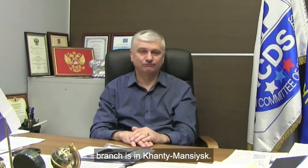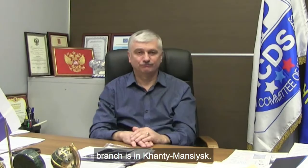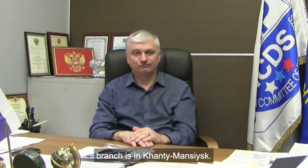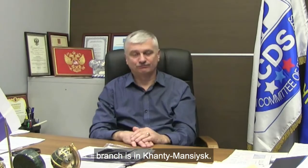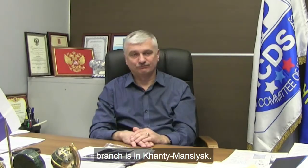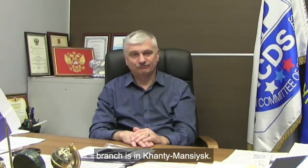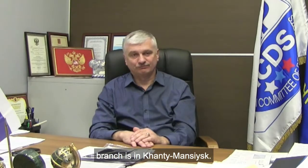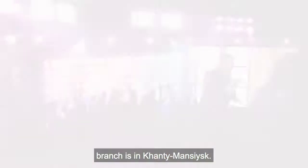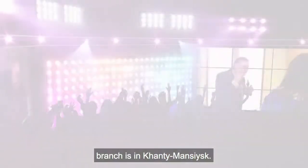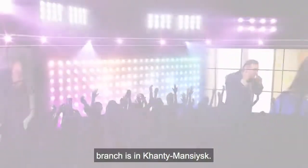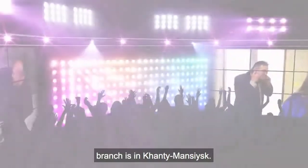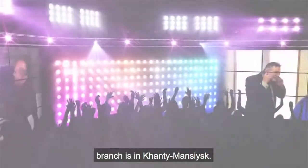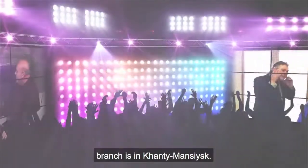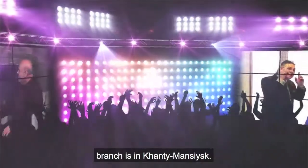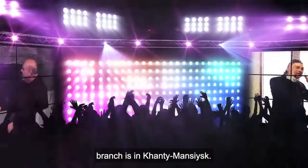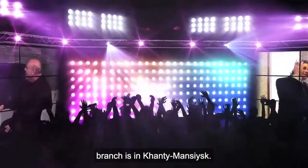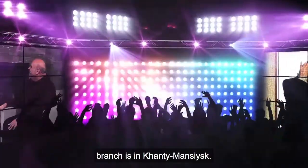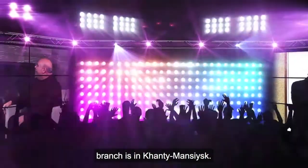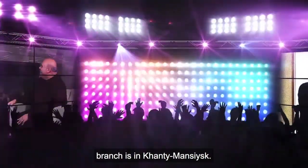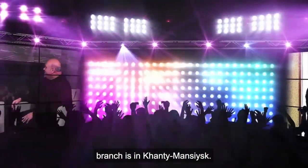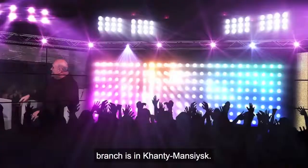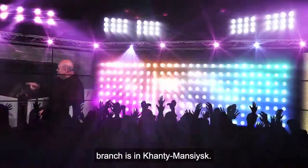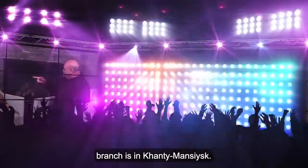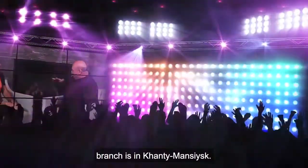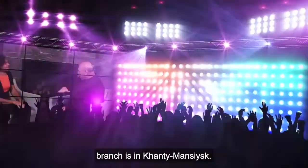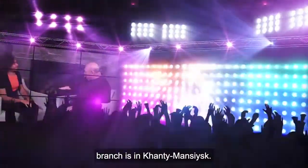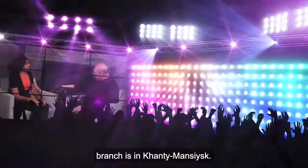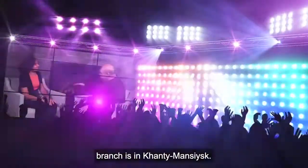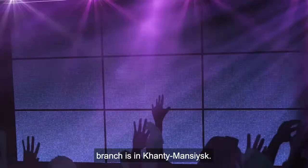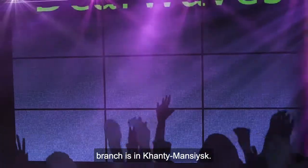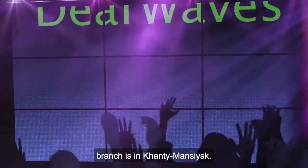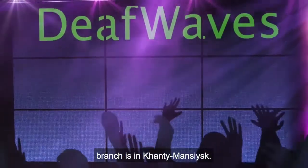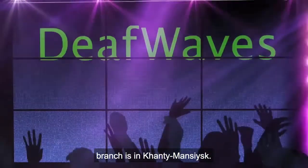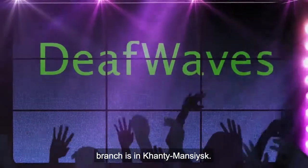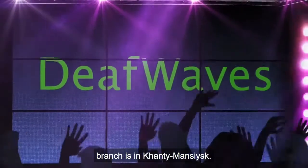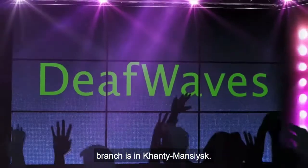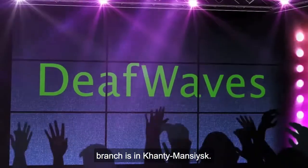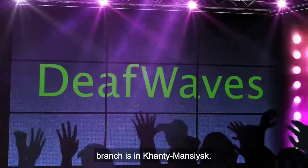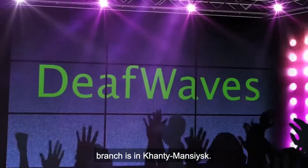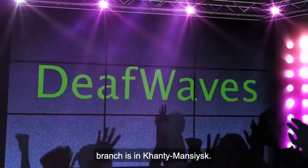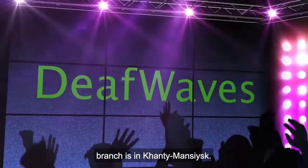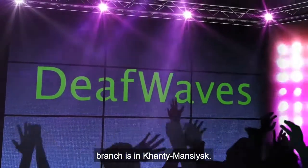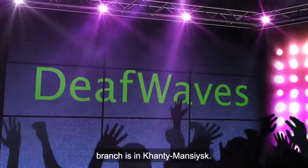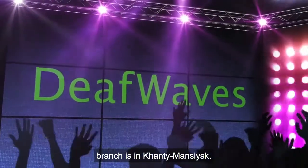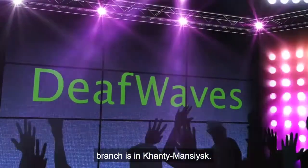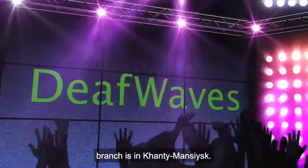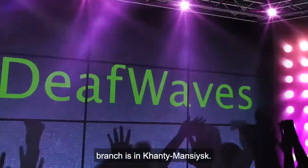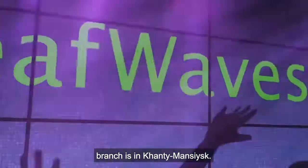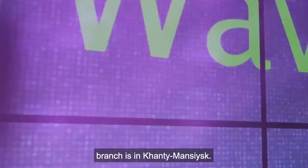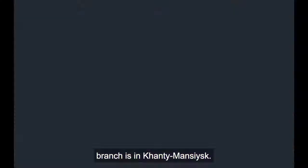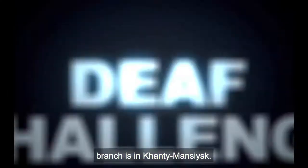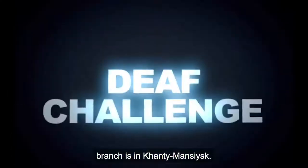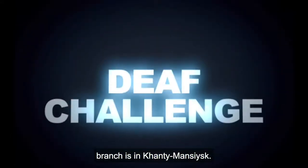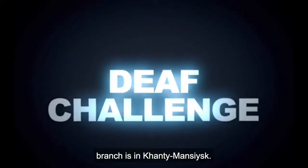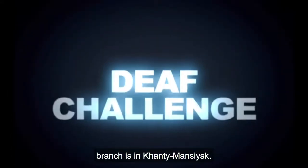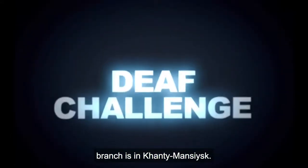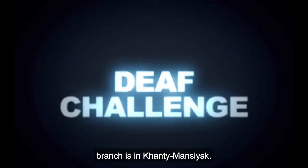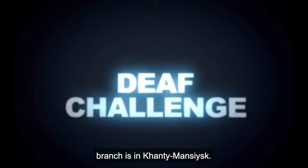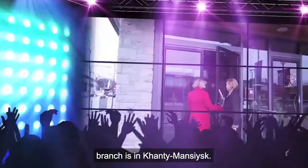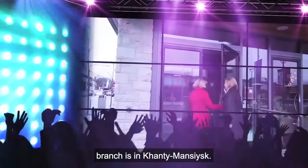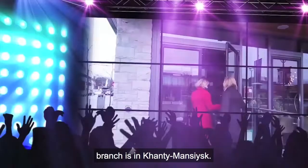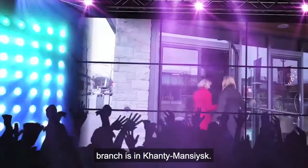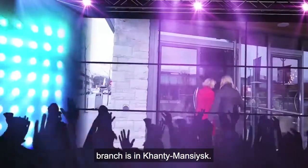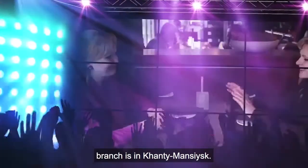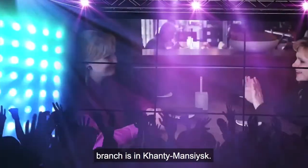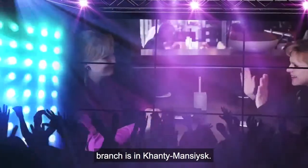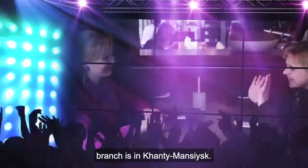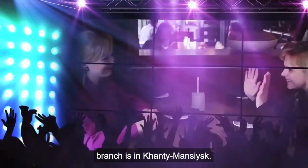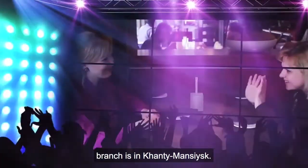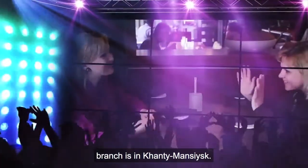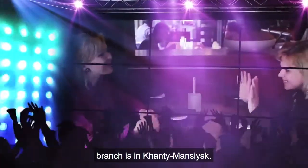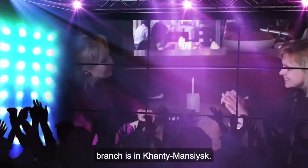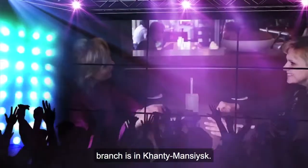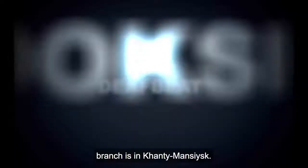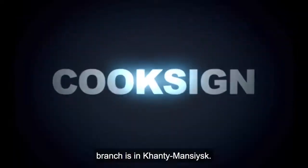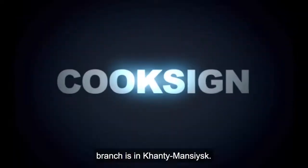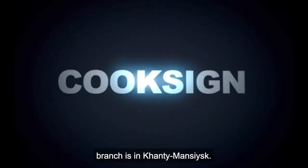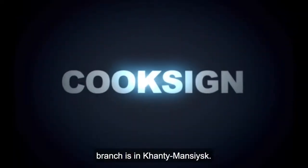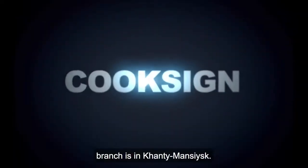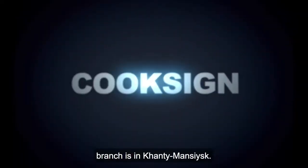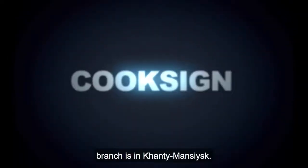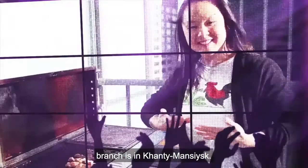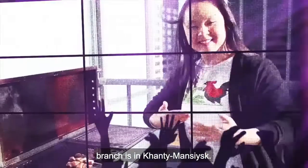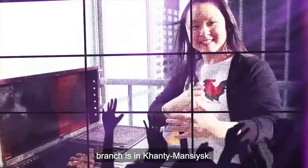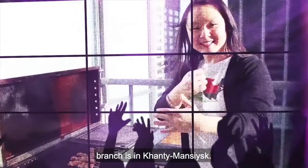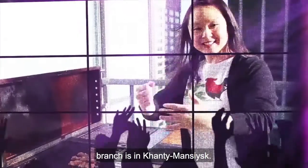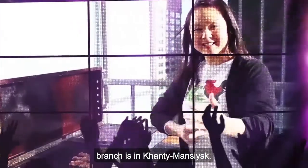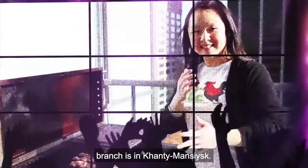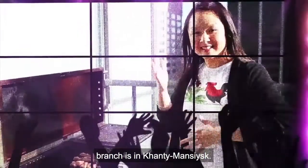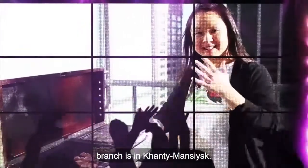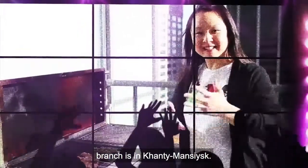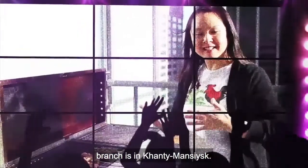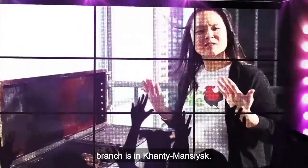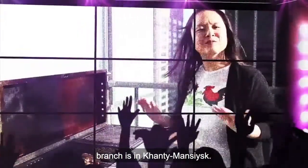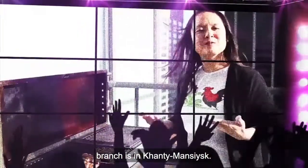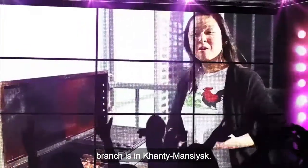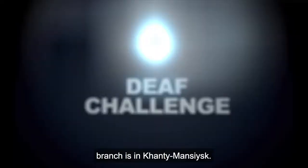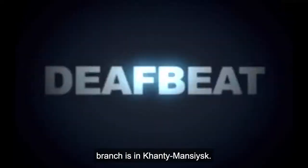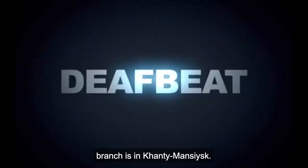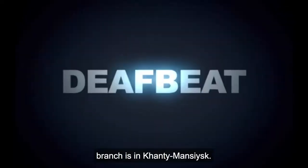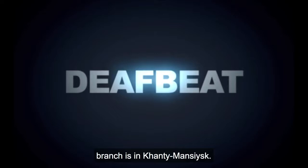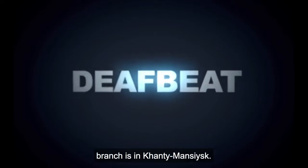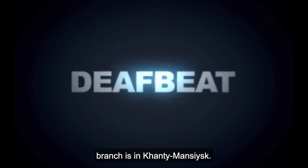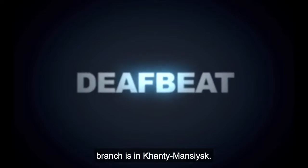branch is in Khanty-Mansiysk.